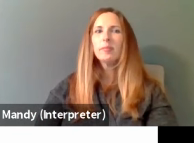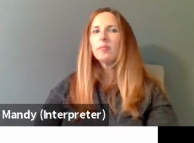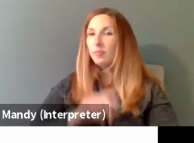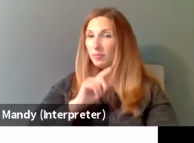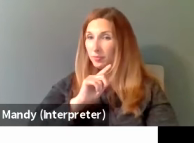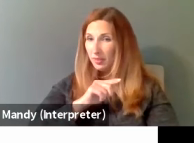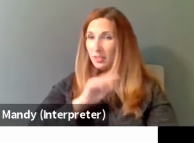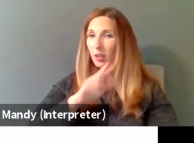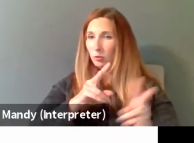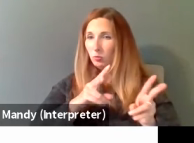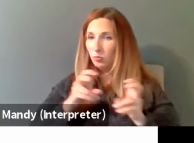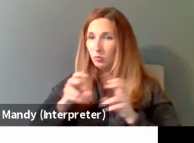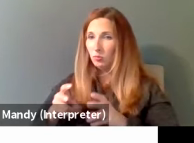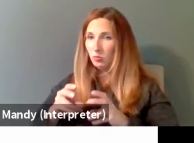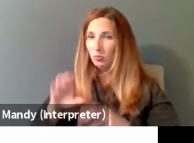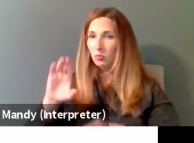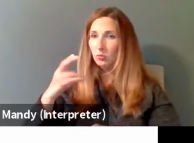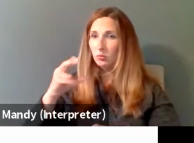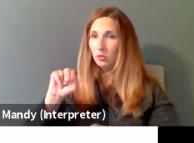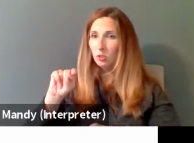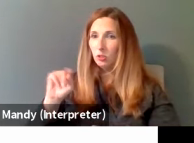So you can sort of just copy this model